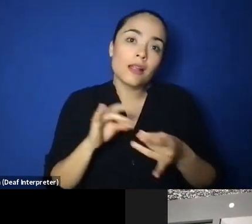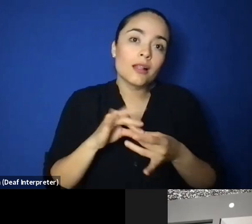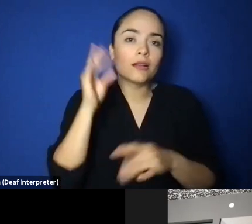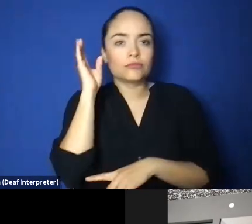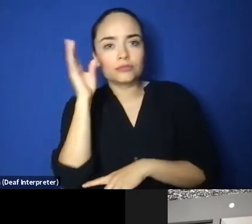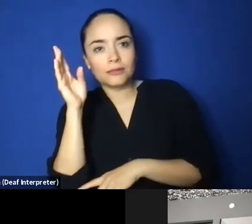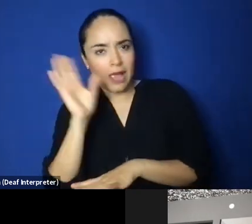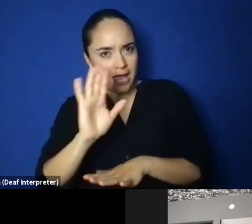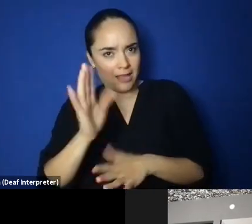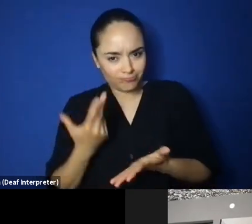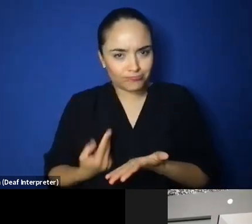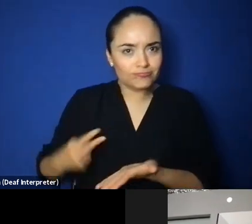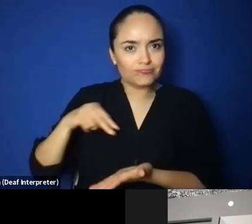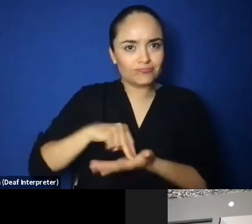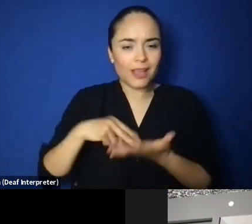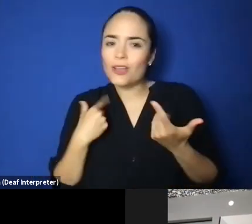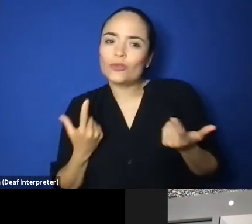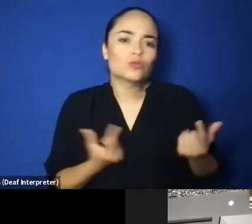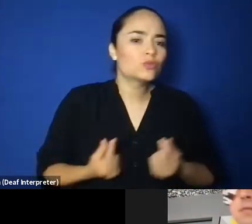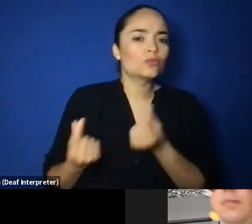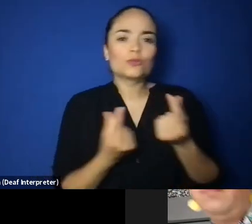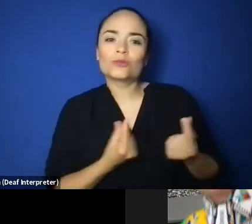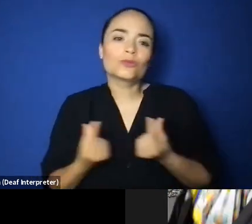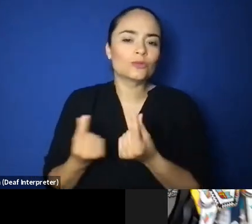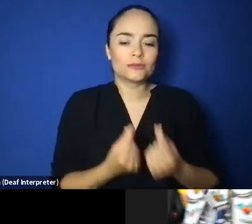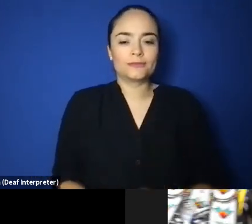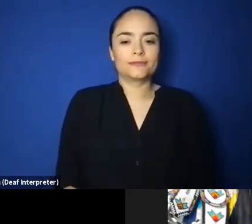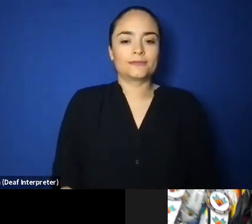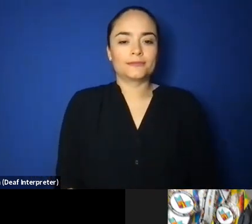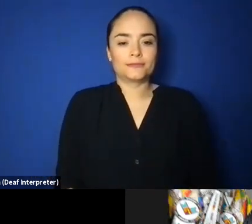background. We had a really good working relationship with Nathan Roy, thanks to your